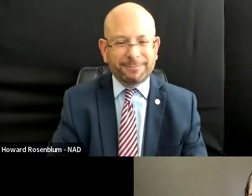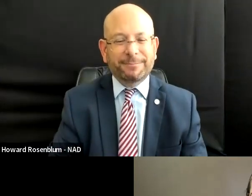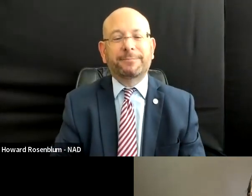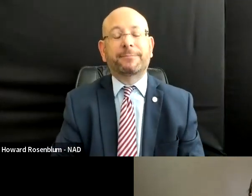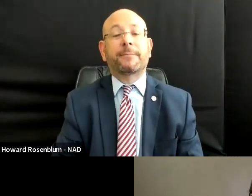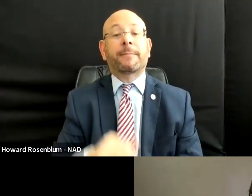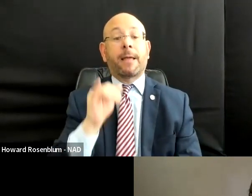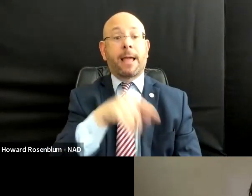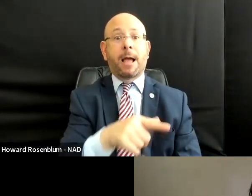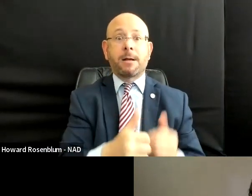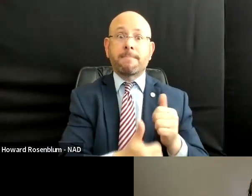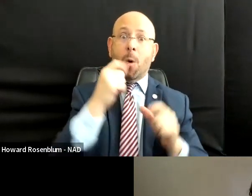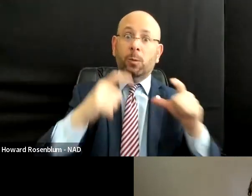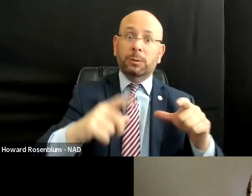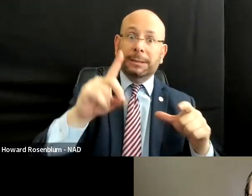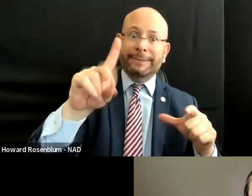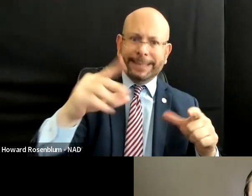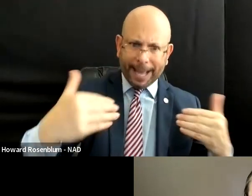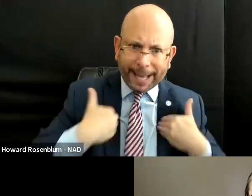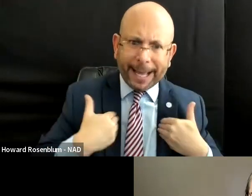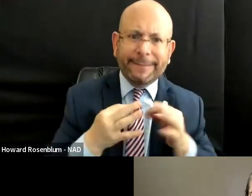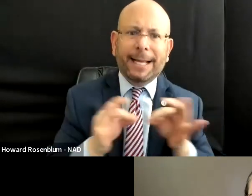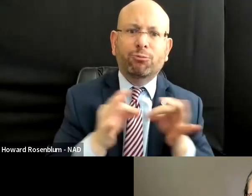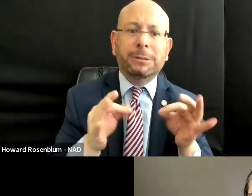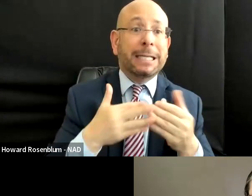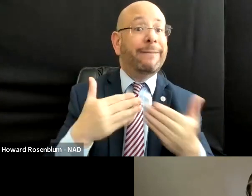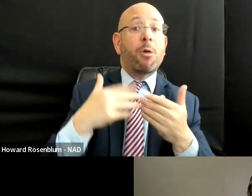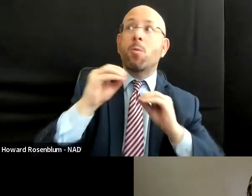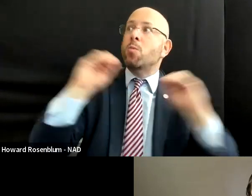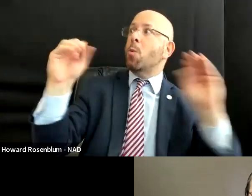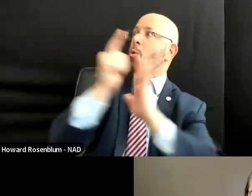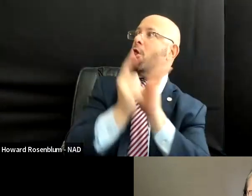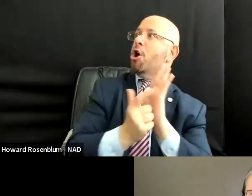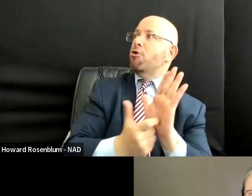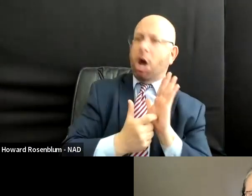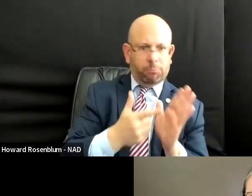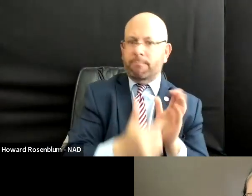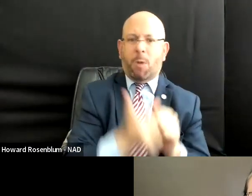you would send it back and then would send you a new one to watch and I'm not sure if you remember